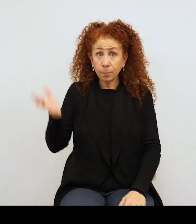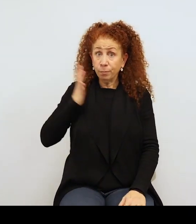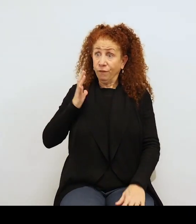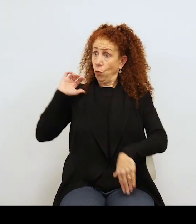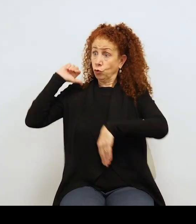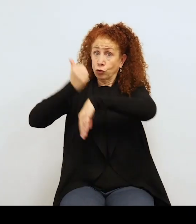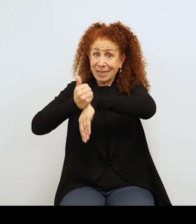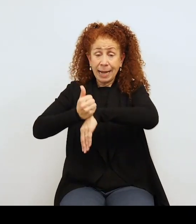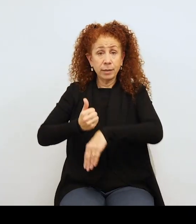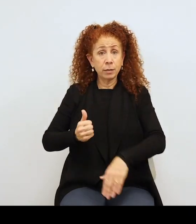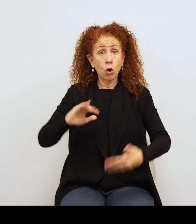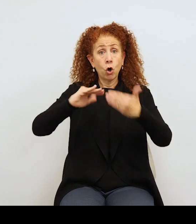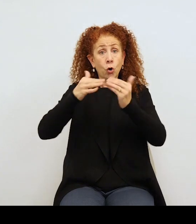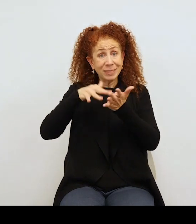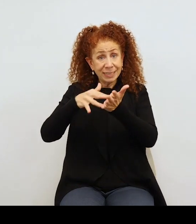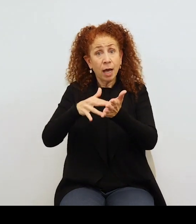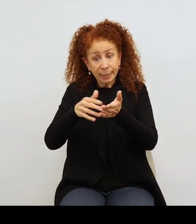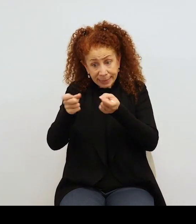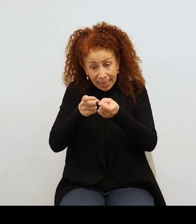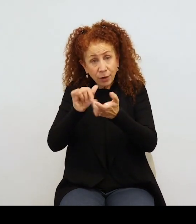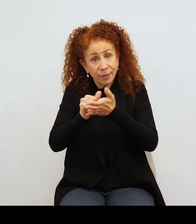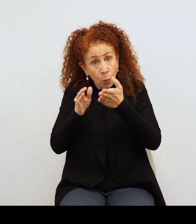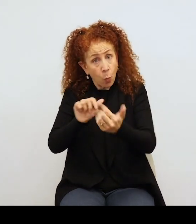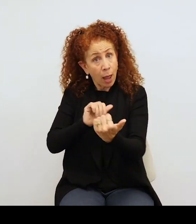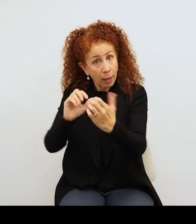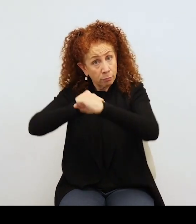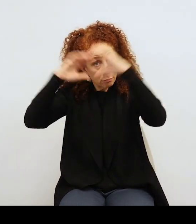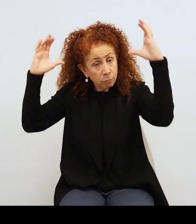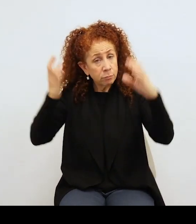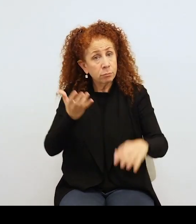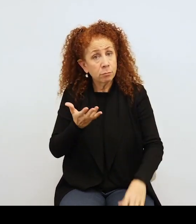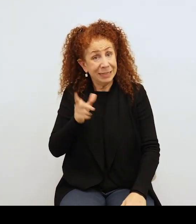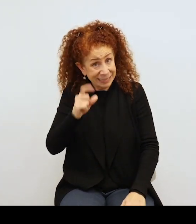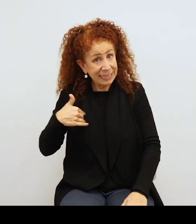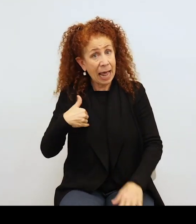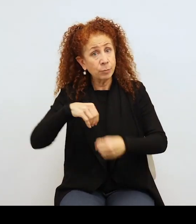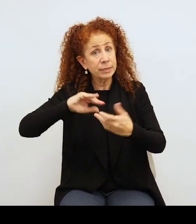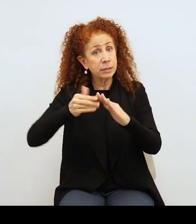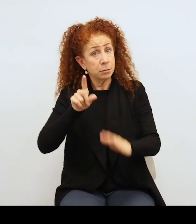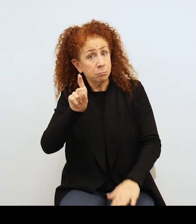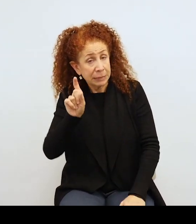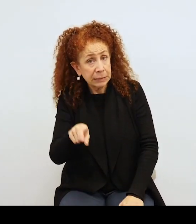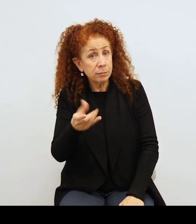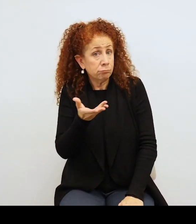That's how urban studies has dealt with it. Do we need animals in the city?